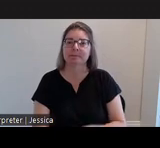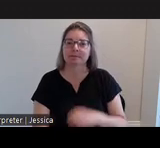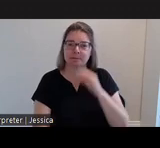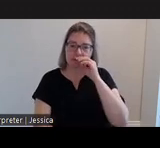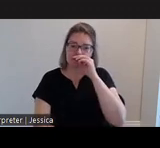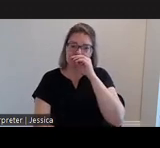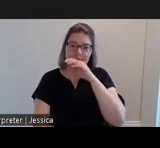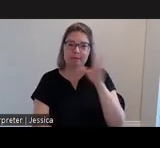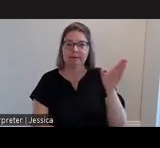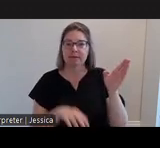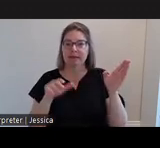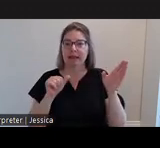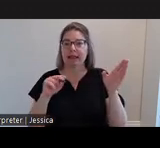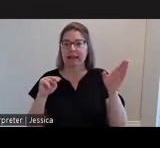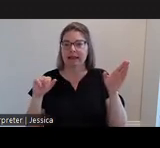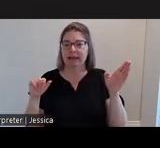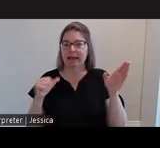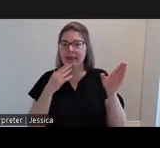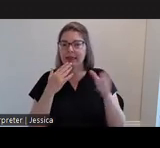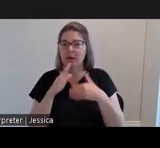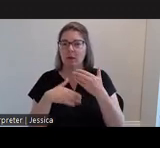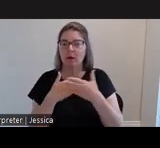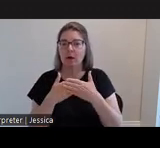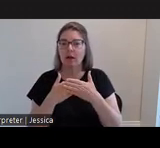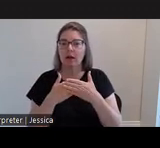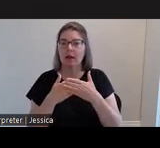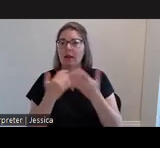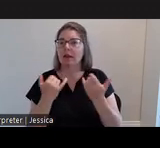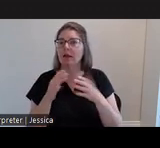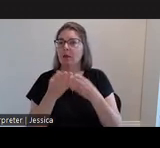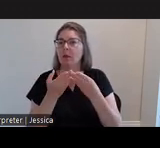So at this point we're gonna sort of open it up to a broader Q&A.